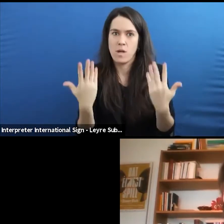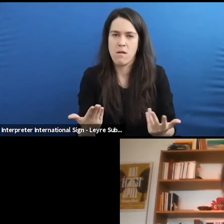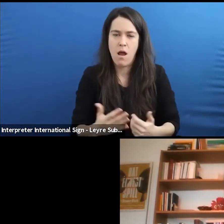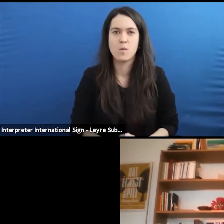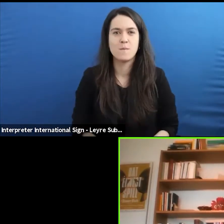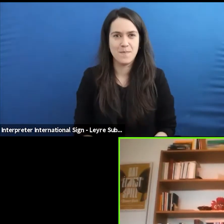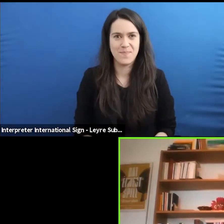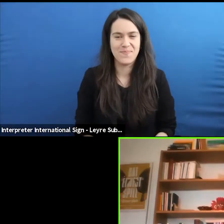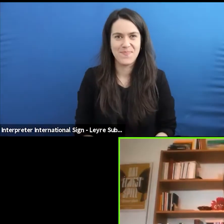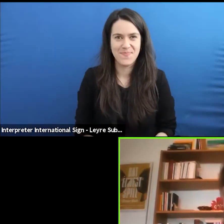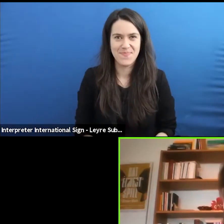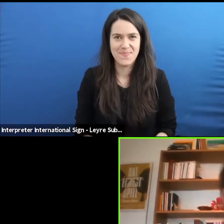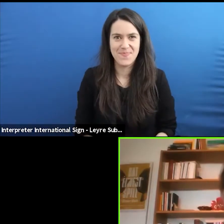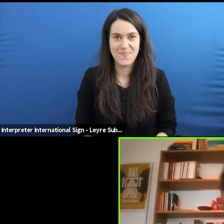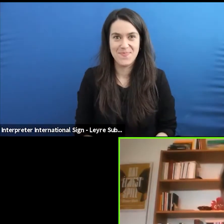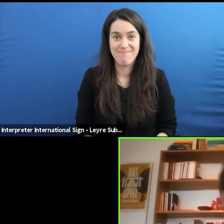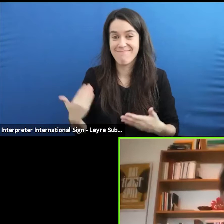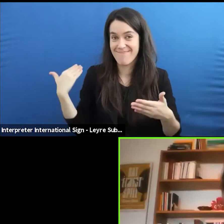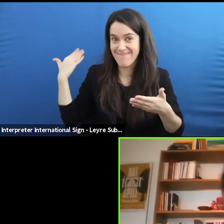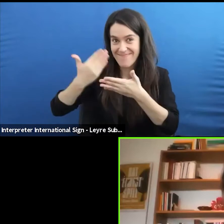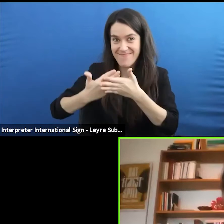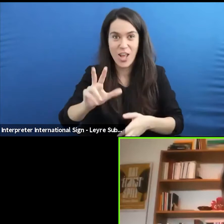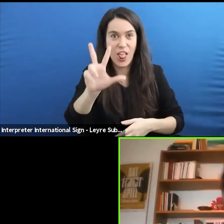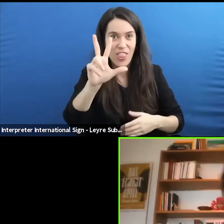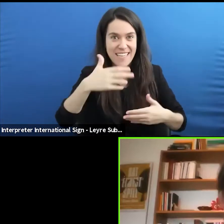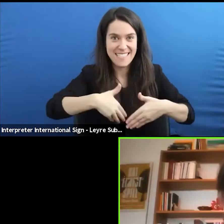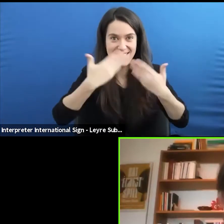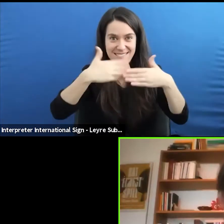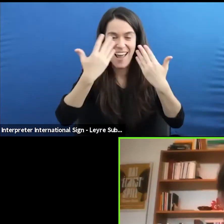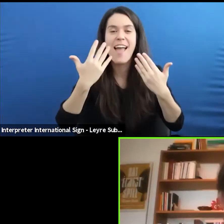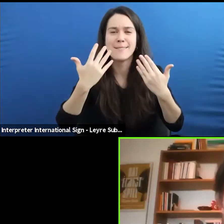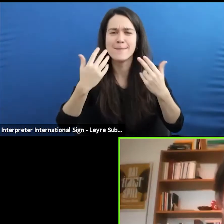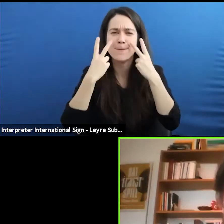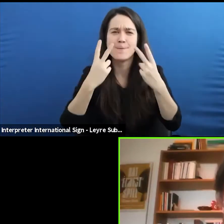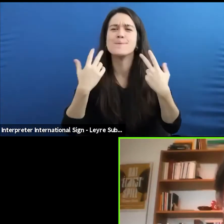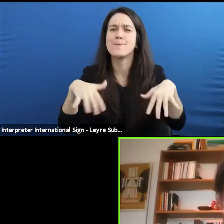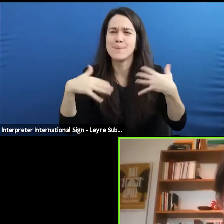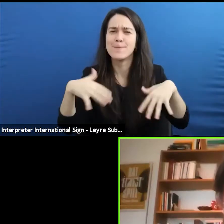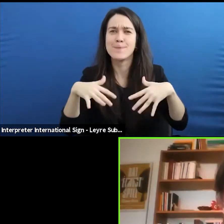Those three days have also been the occasion to stress and highlight the role of theater